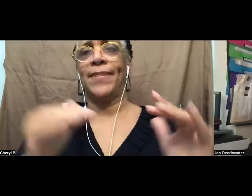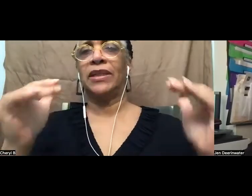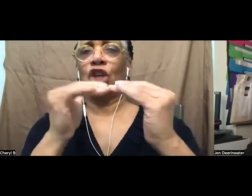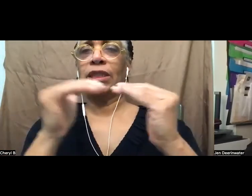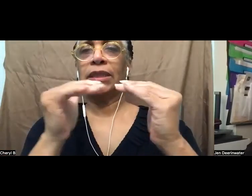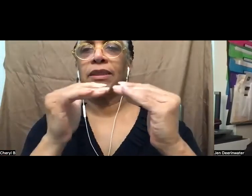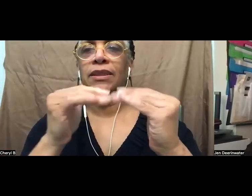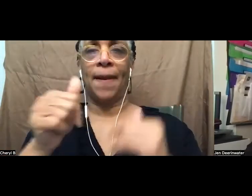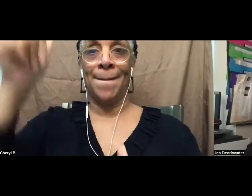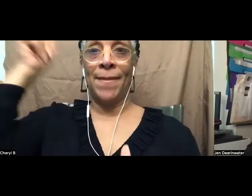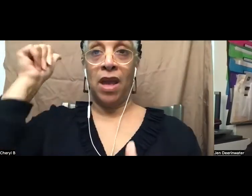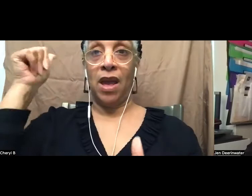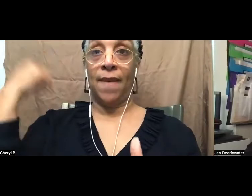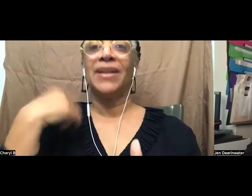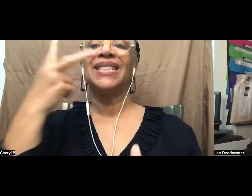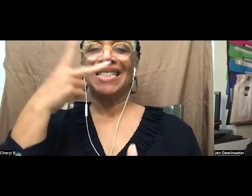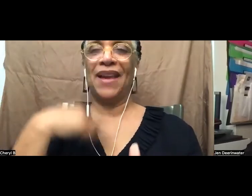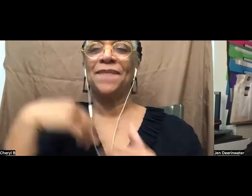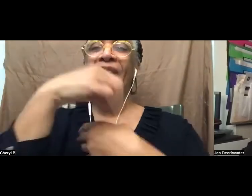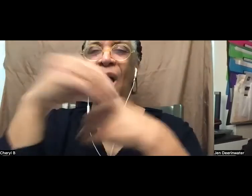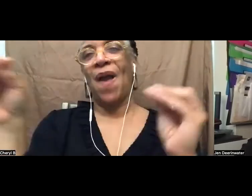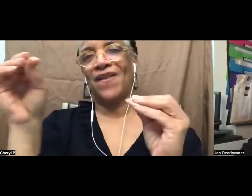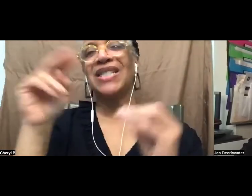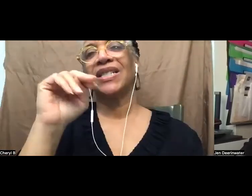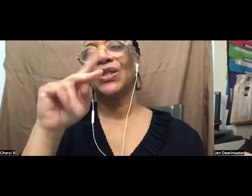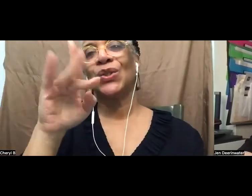my office nook and into my kitchen.